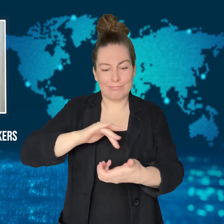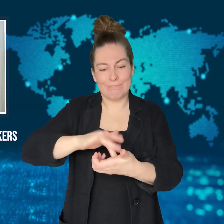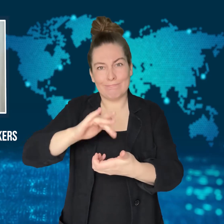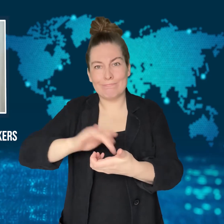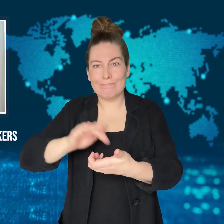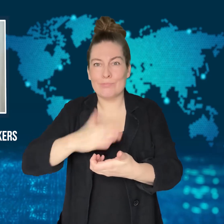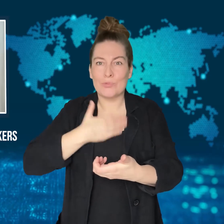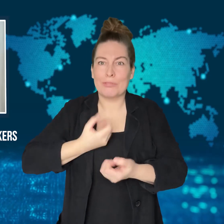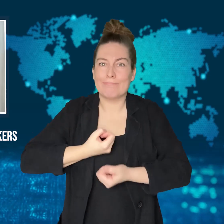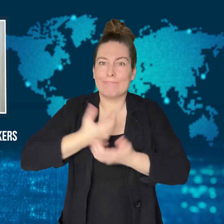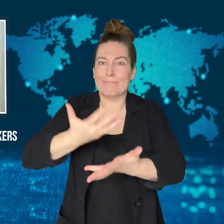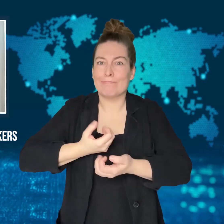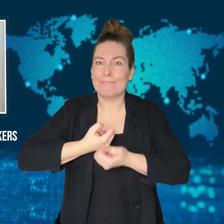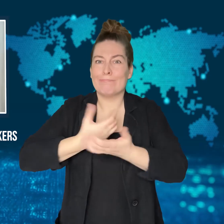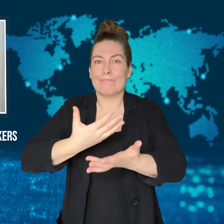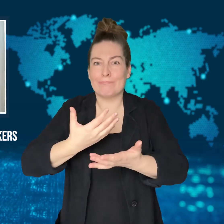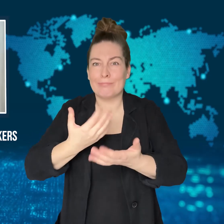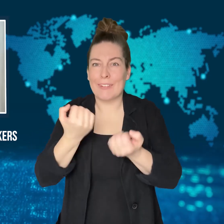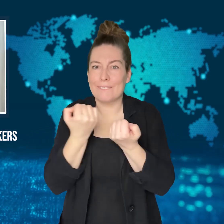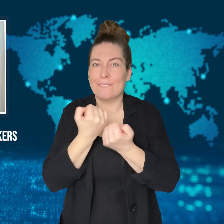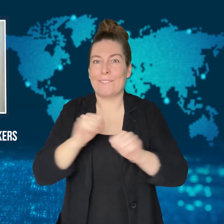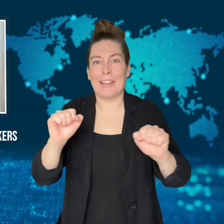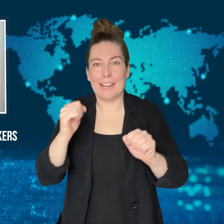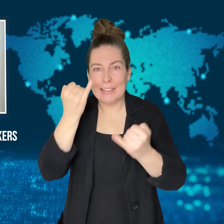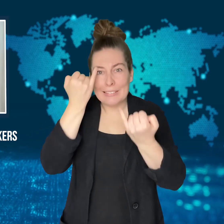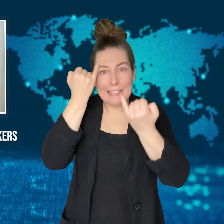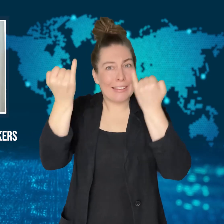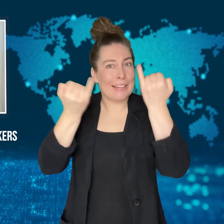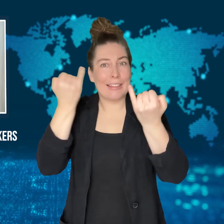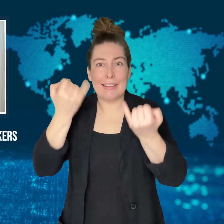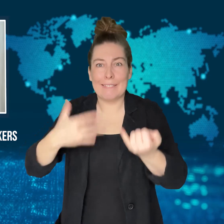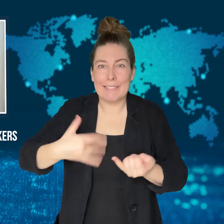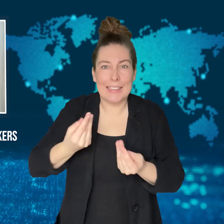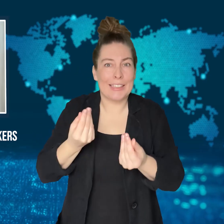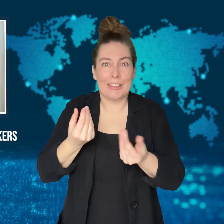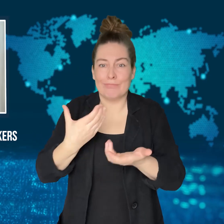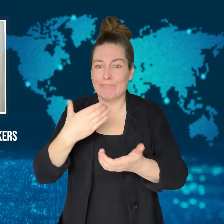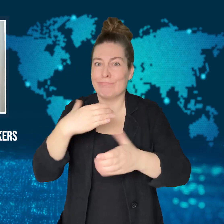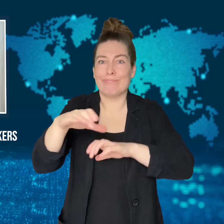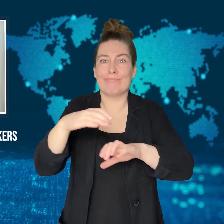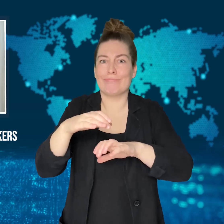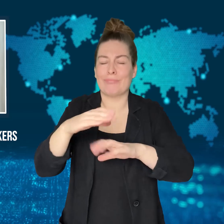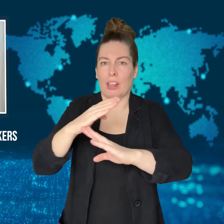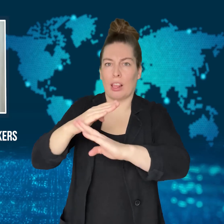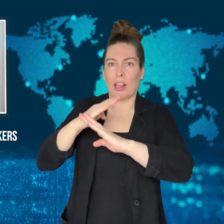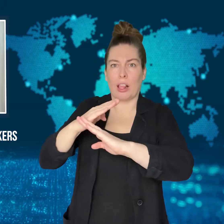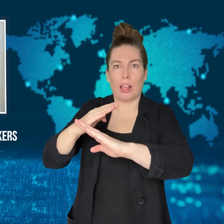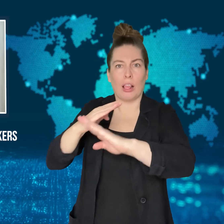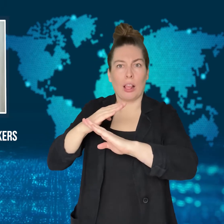and frustrated people who felt the checking was getting